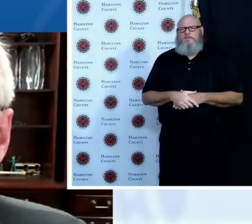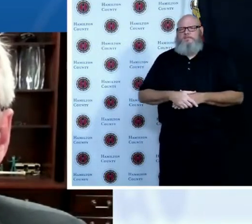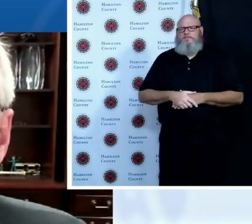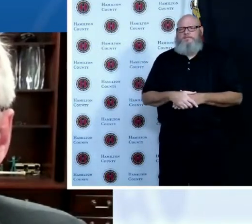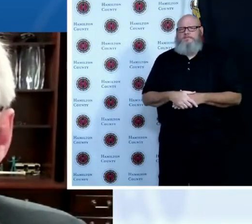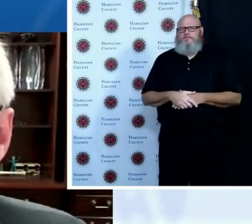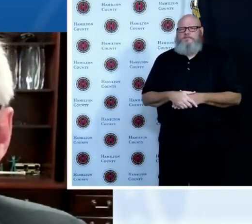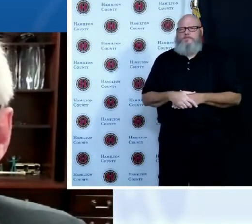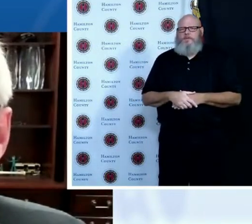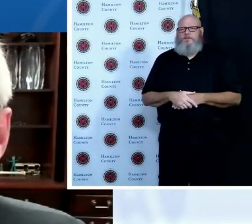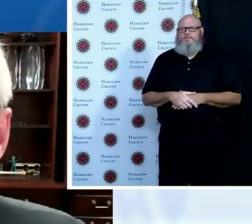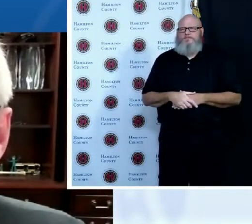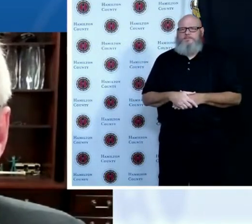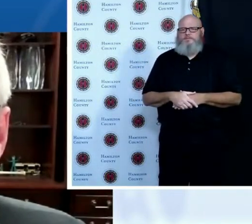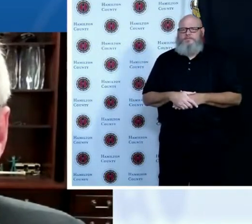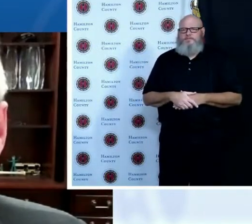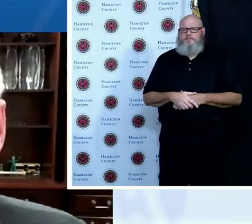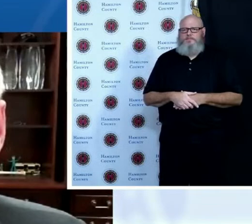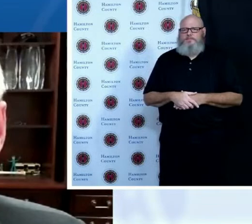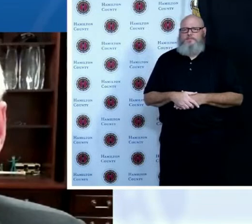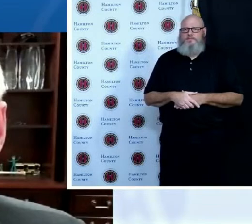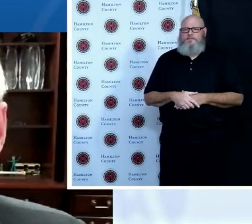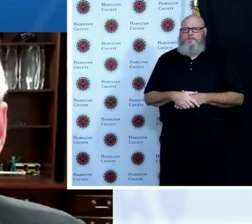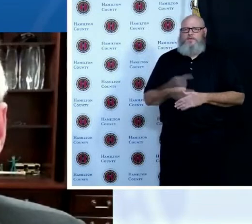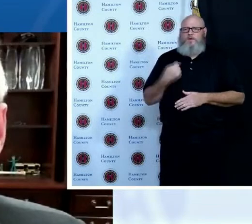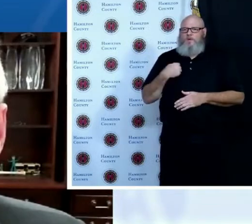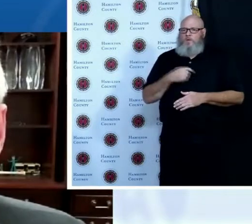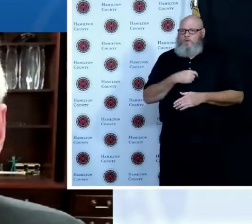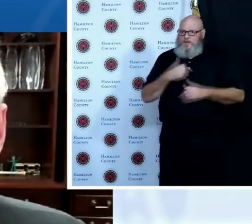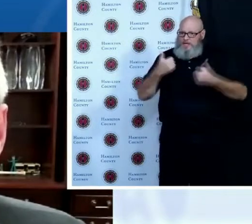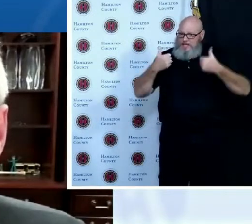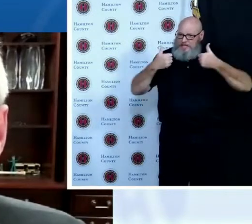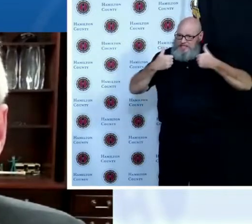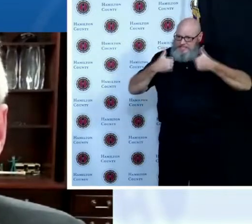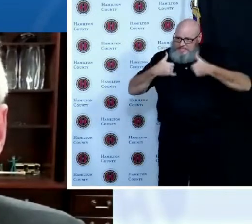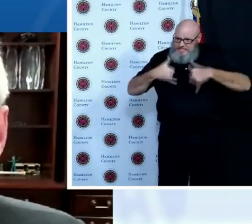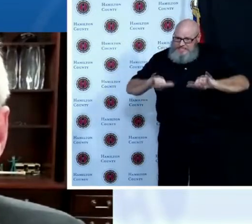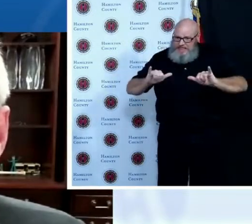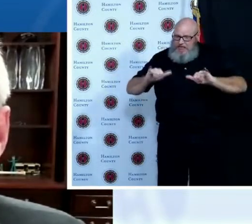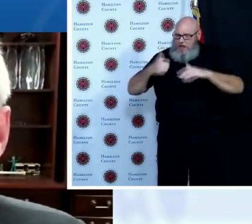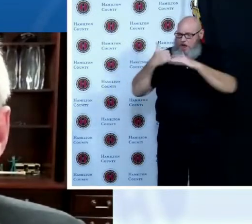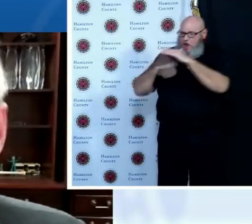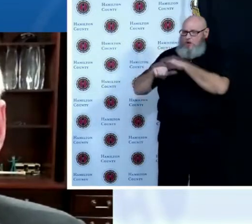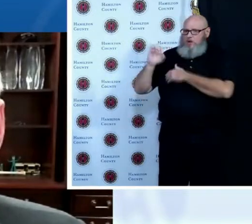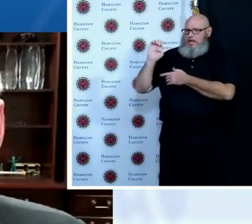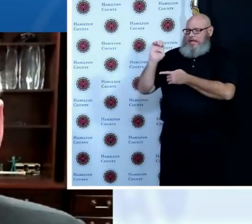an emergency authorization is a full as opposed to a full FDA approval process and I don't need